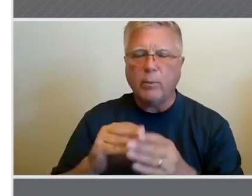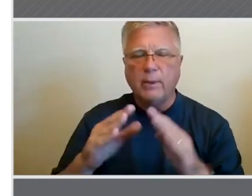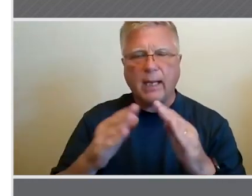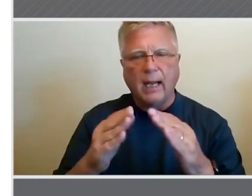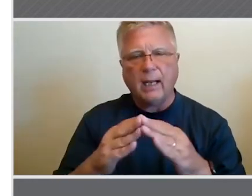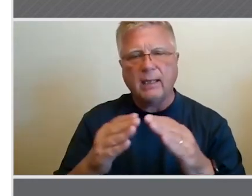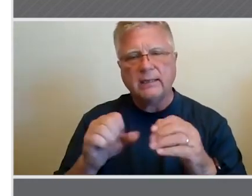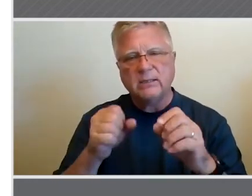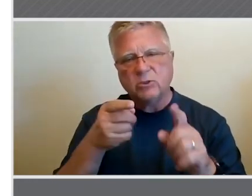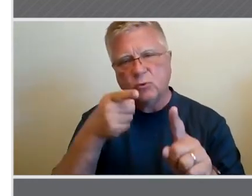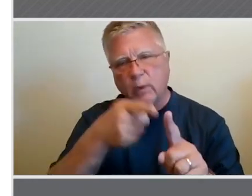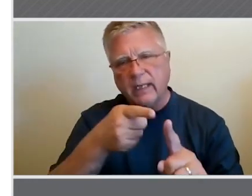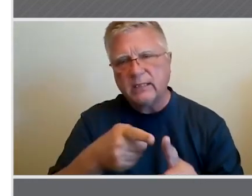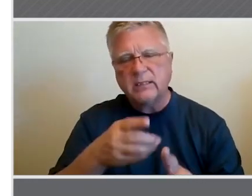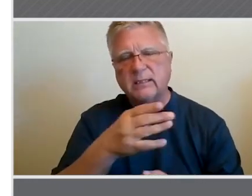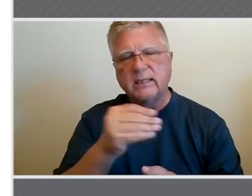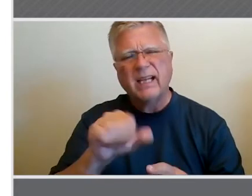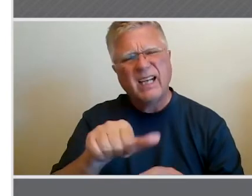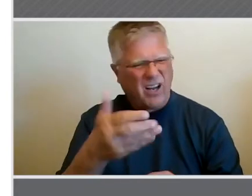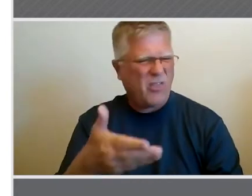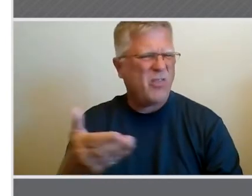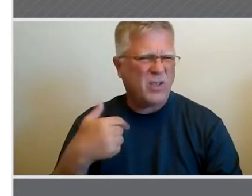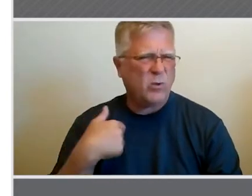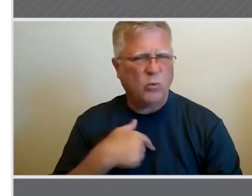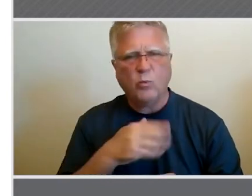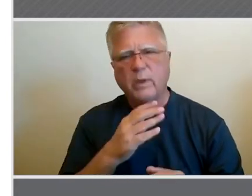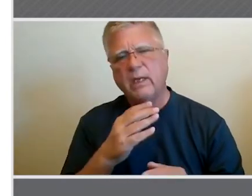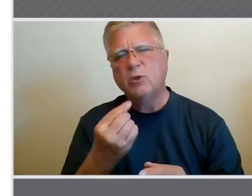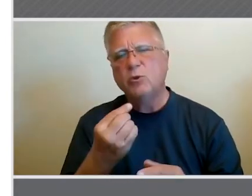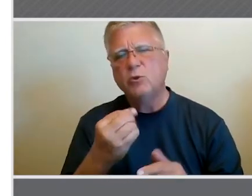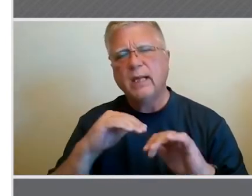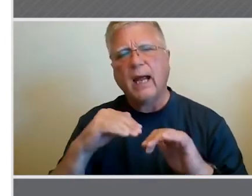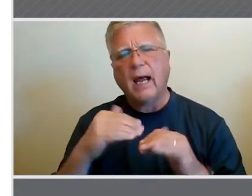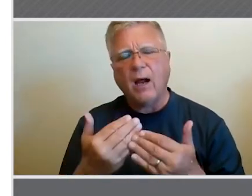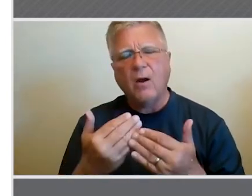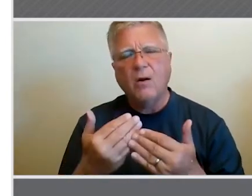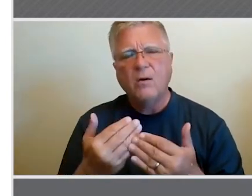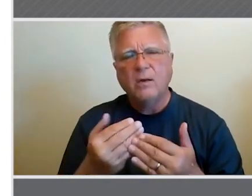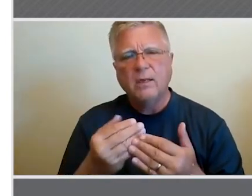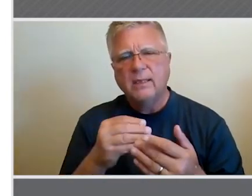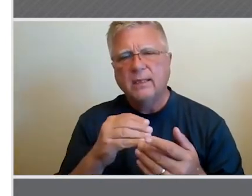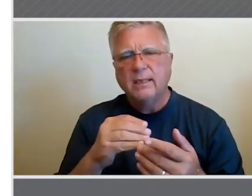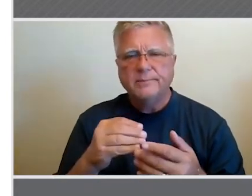which we'll talk about that we do so at specific geography levels.